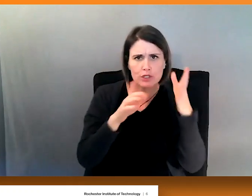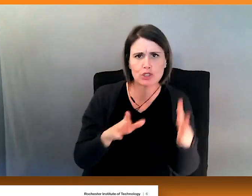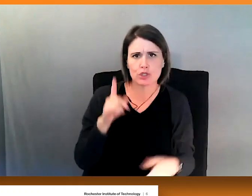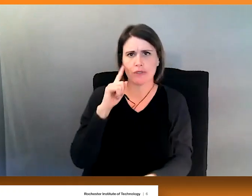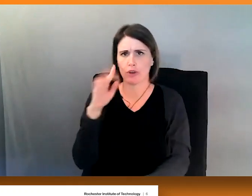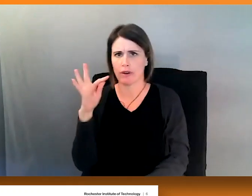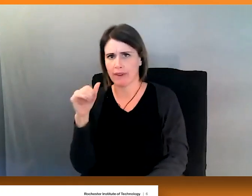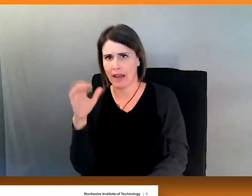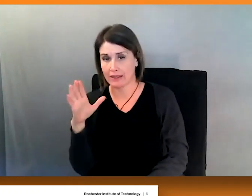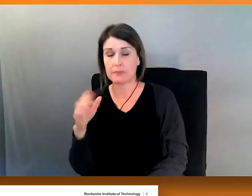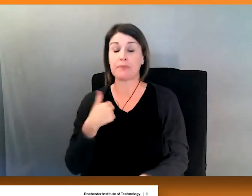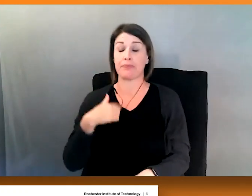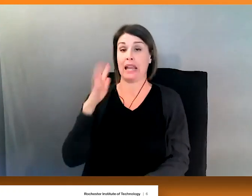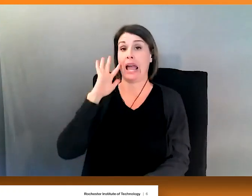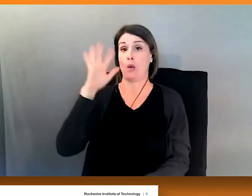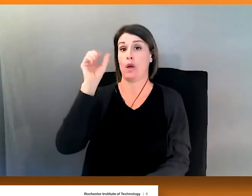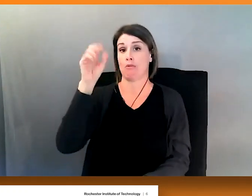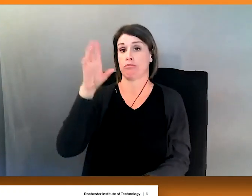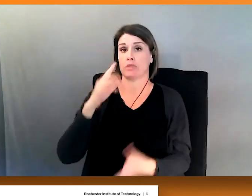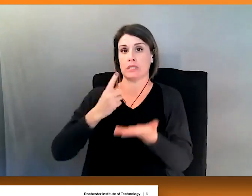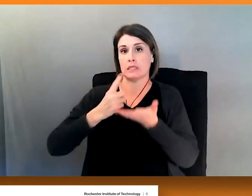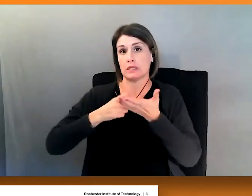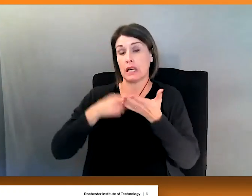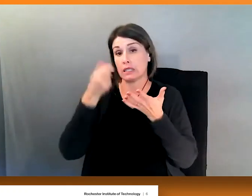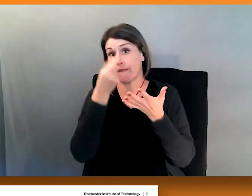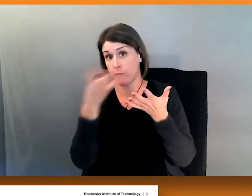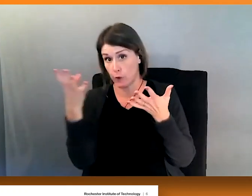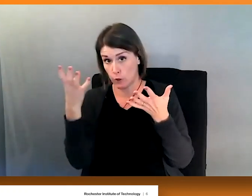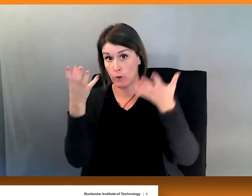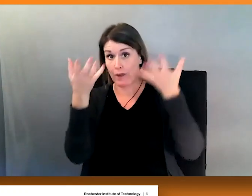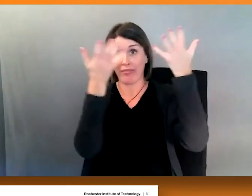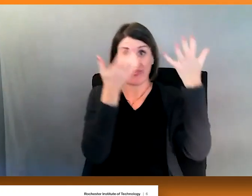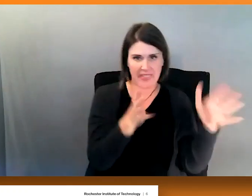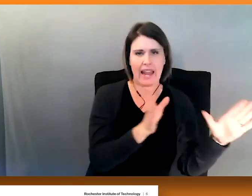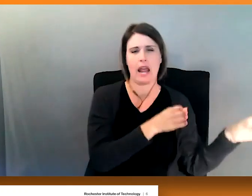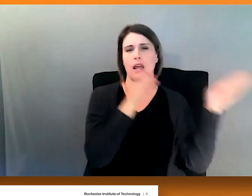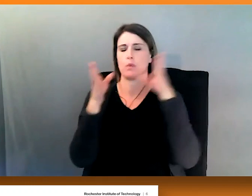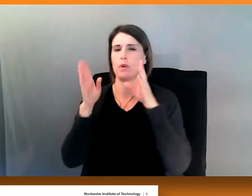I'm going to discuss a few, and then I will focus on GrantForward.